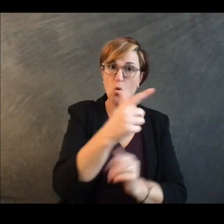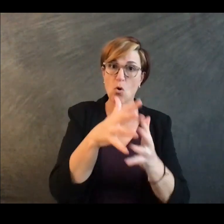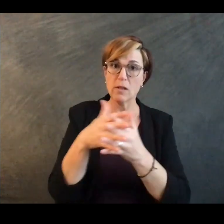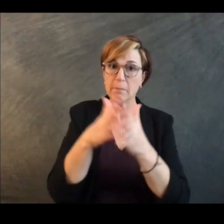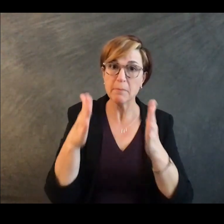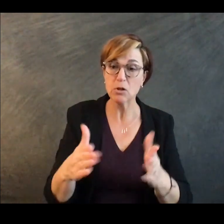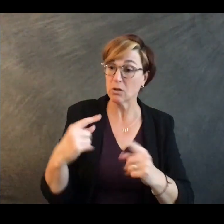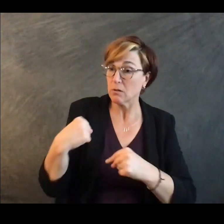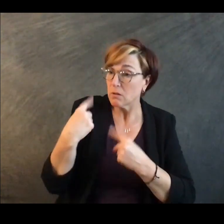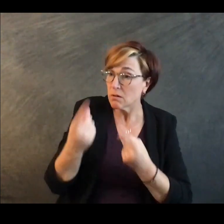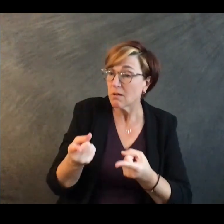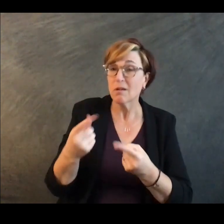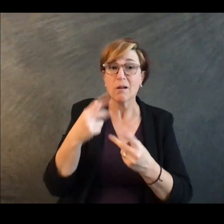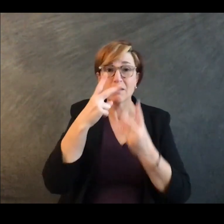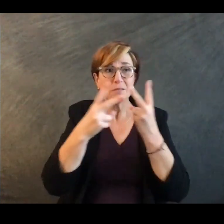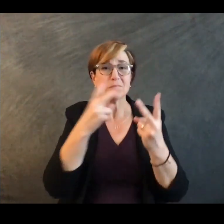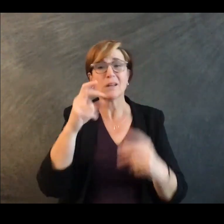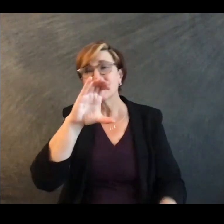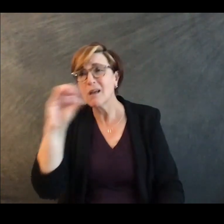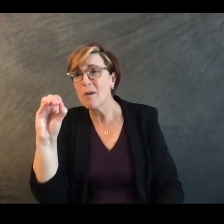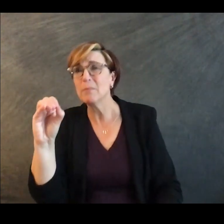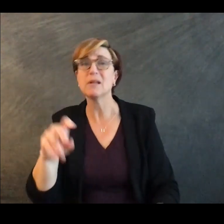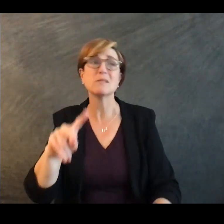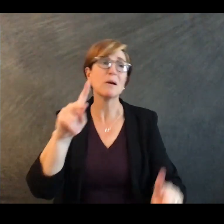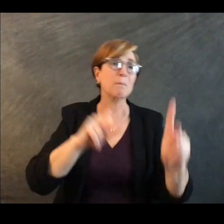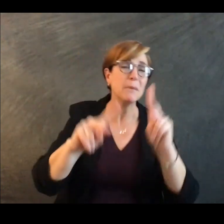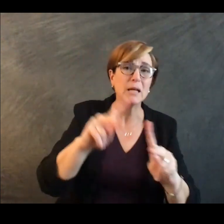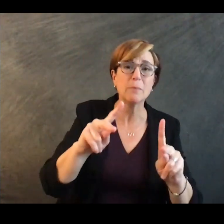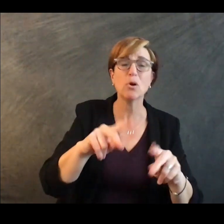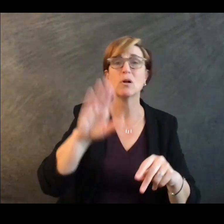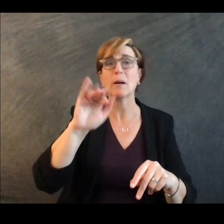organizations and individuals like the banks and I just told you about biggest